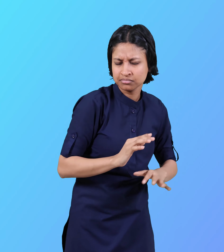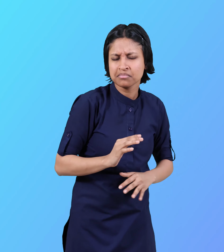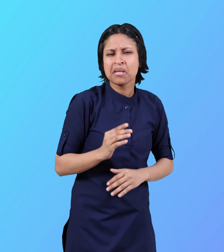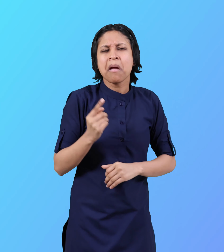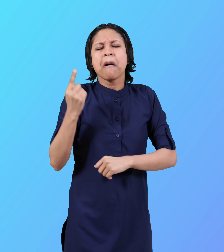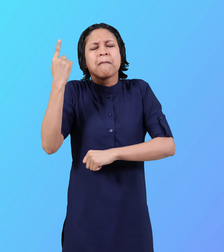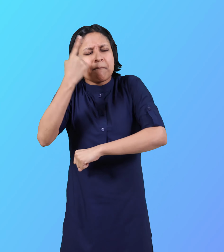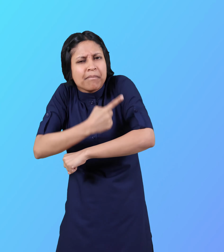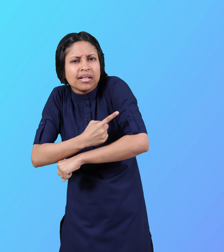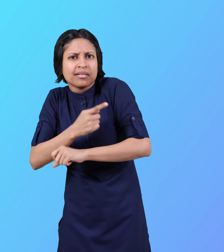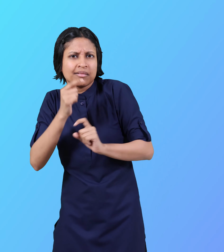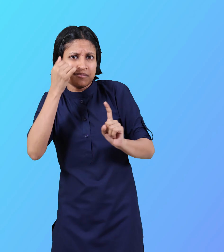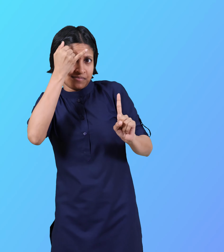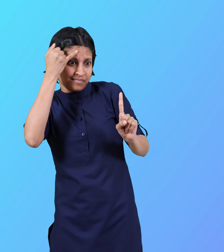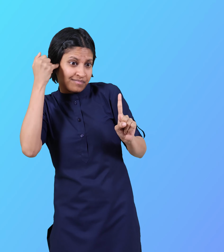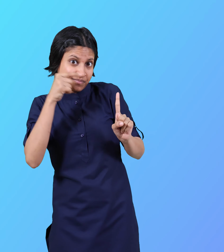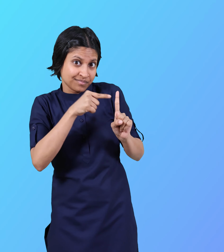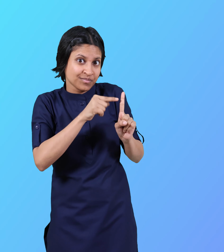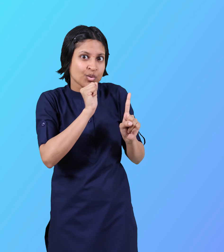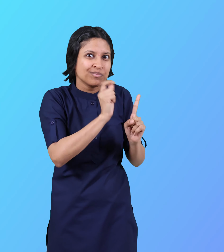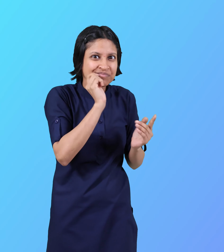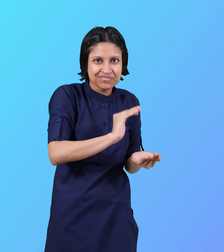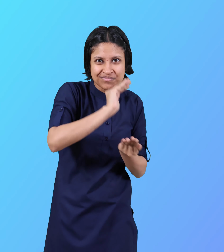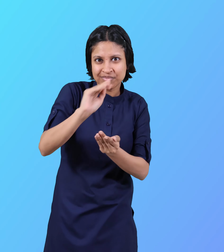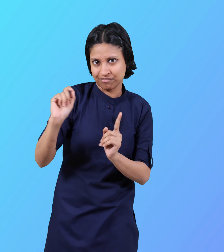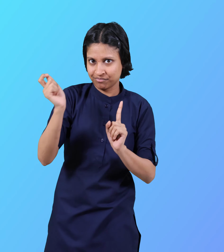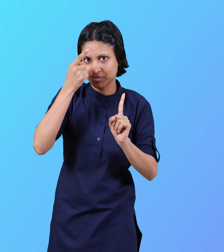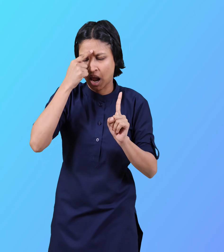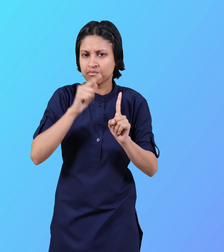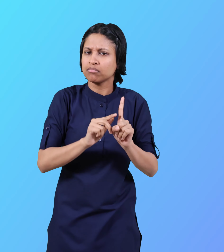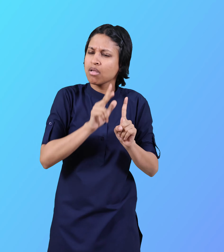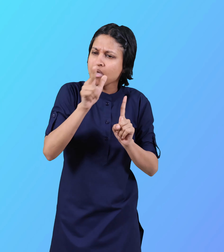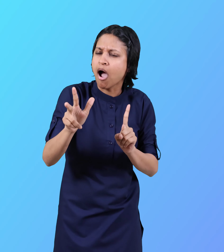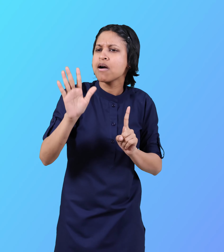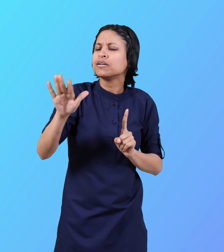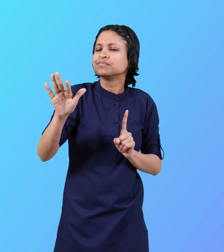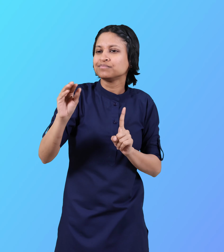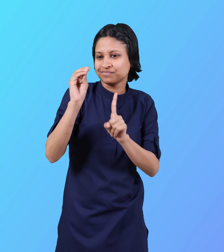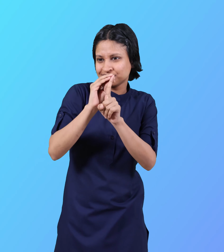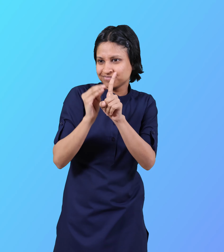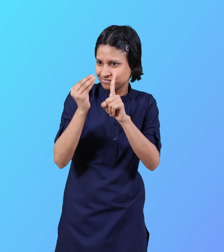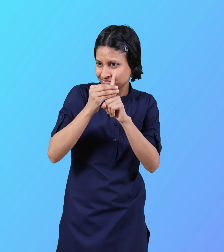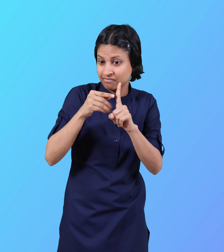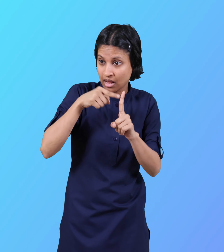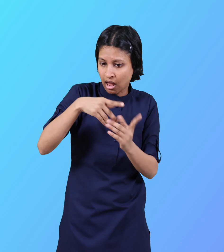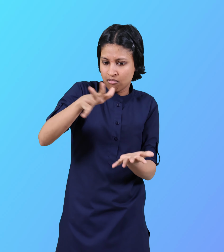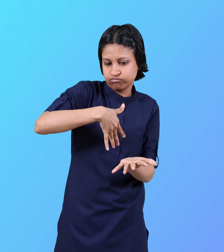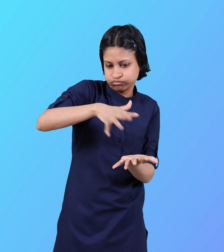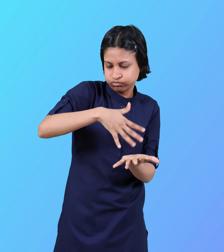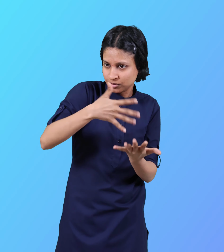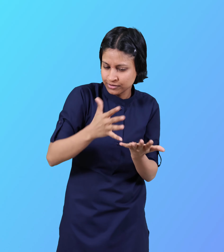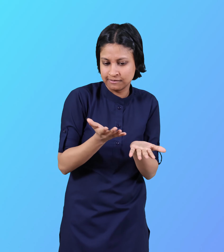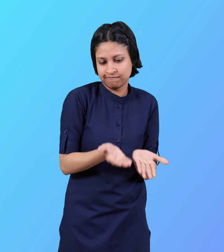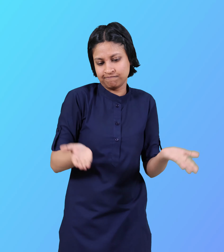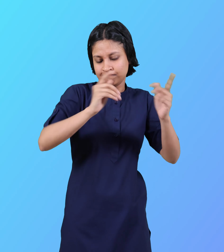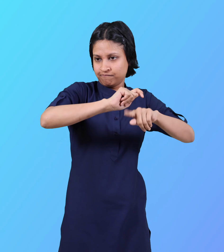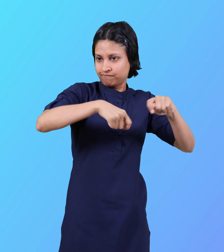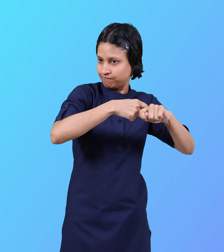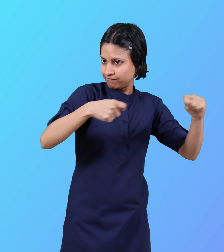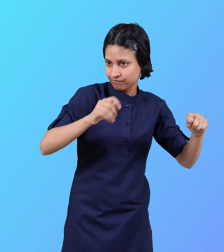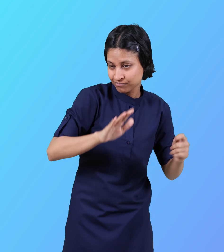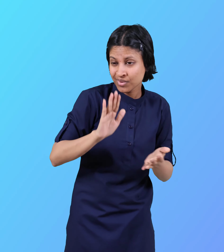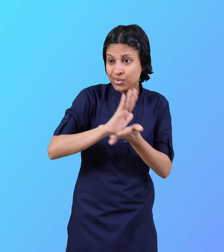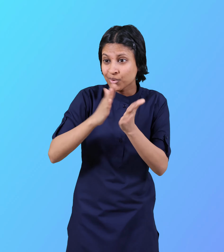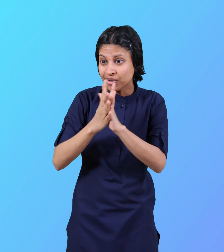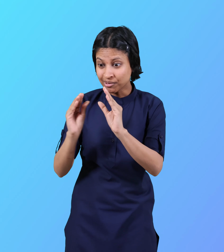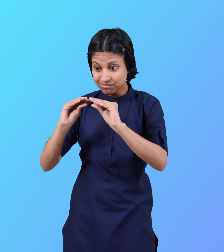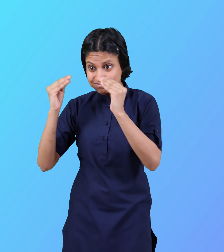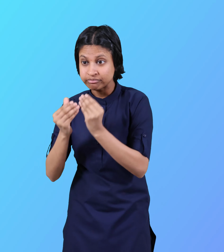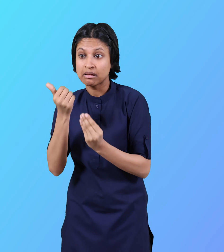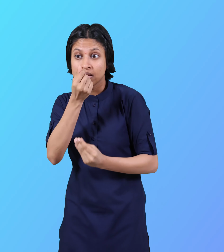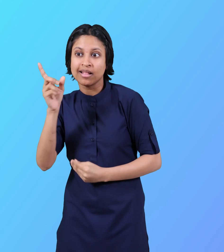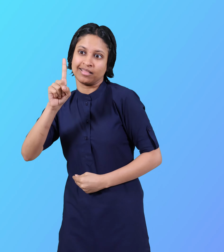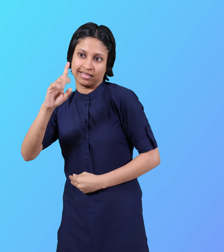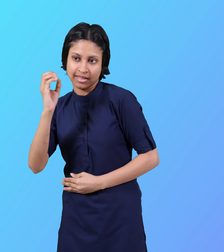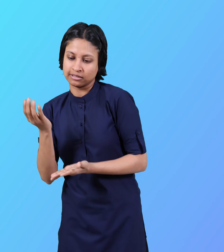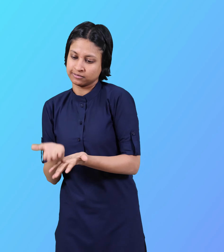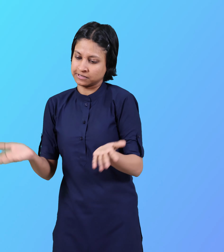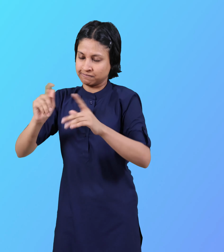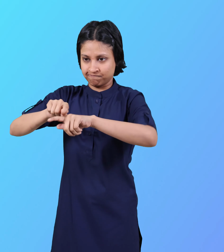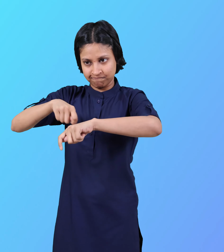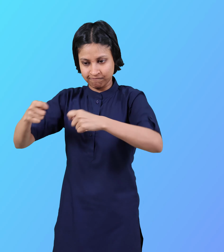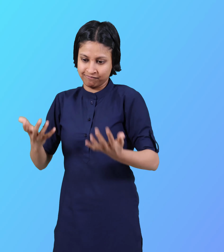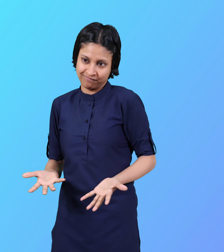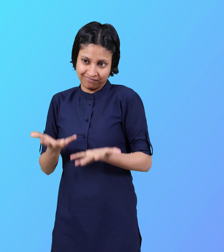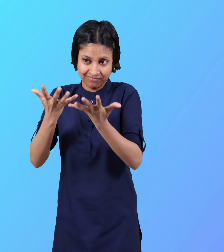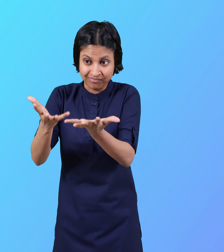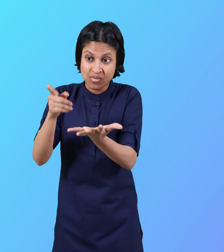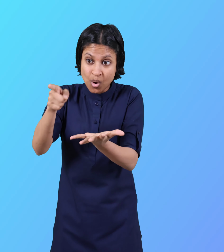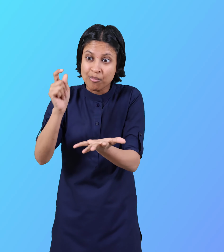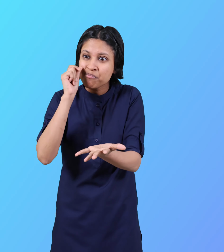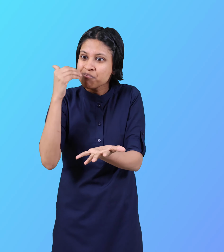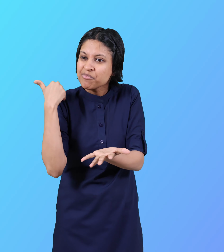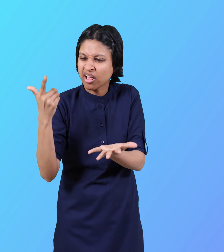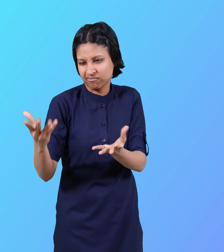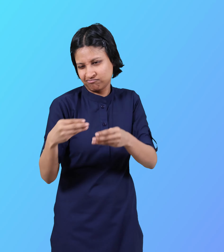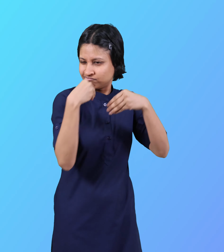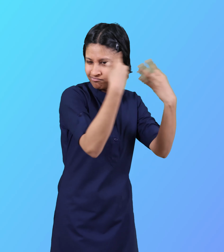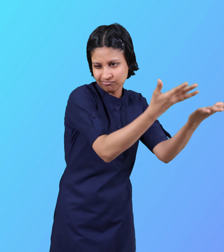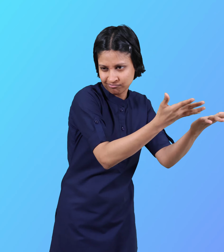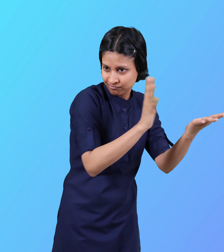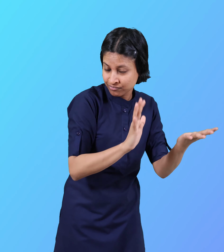One day Jesse said to his son David, “Take this basket of cooked grain and these ten loaves of bread to your brothers in the camp.